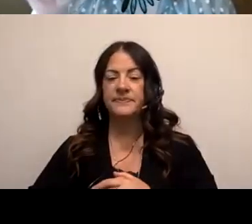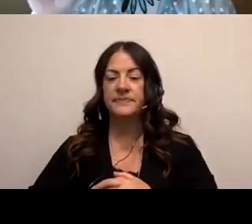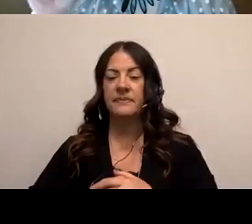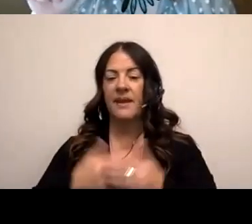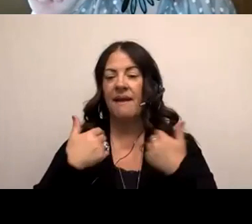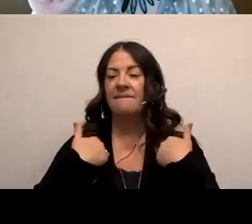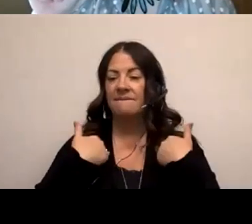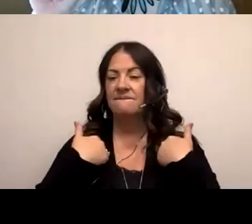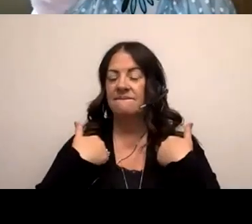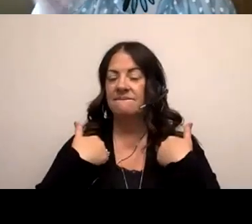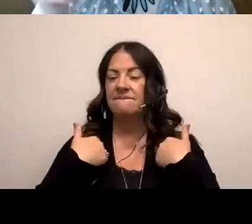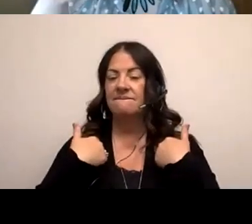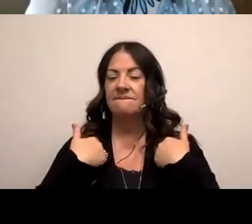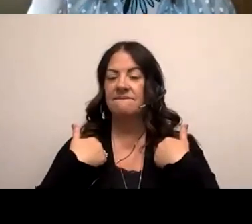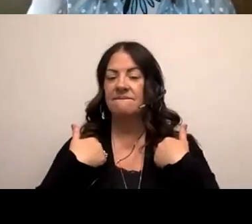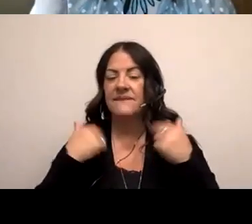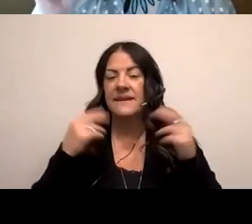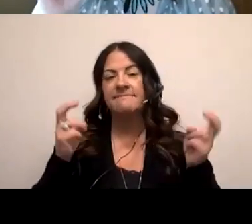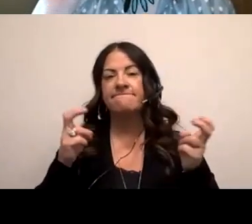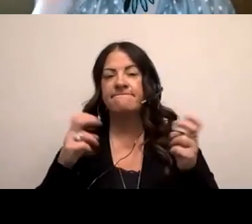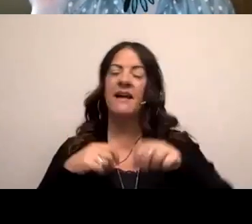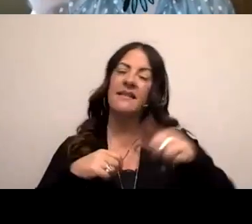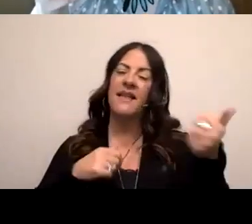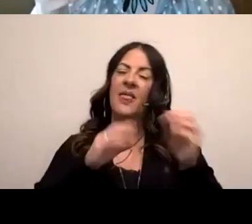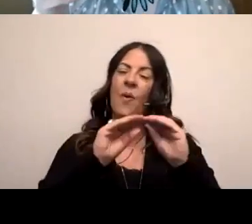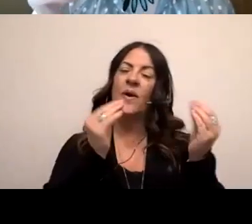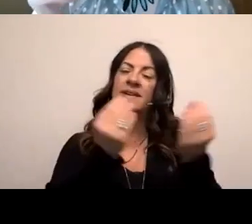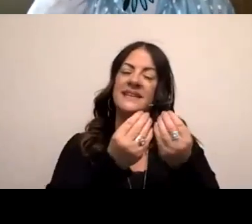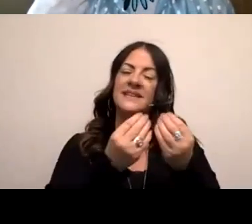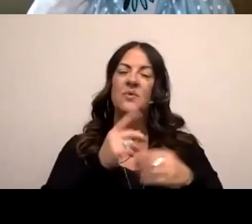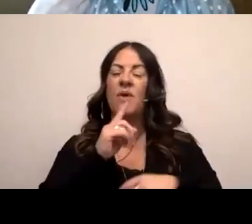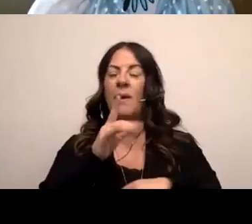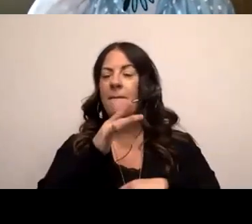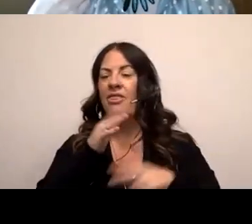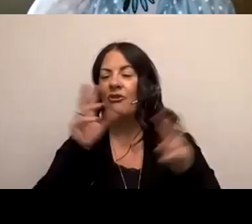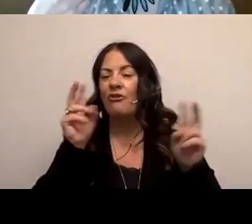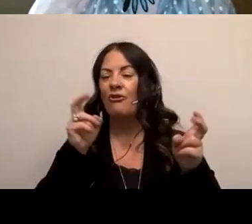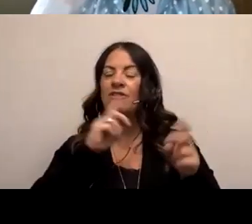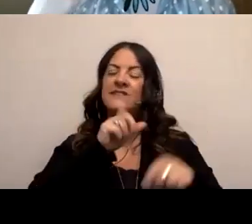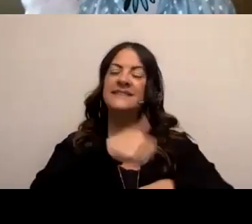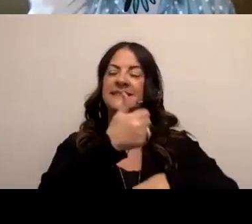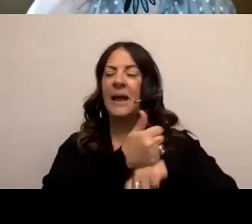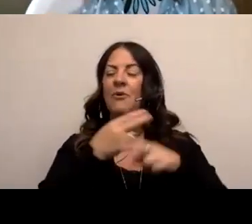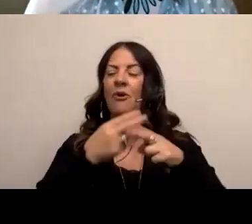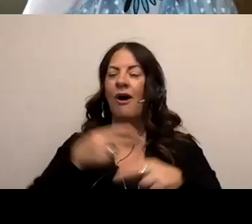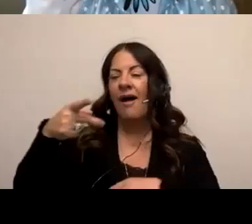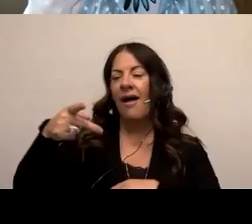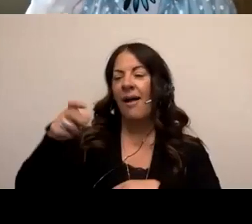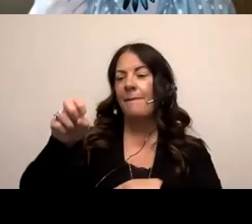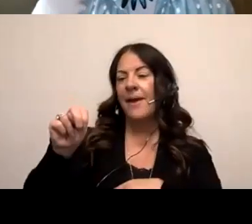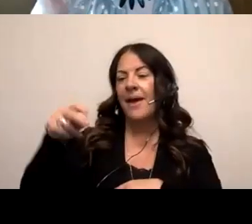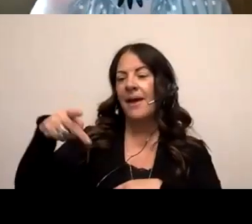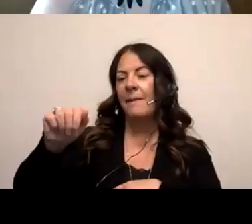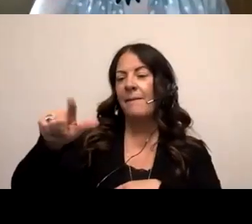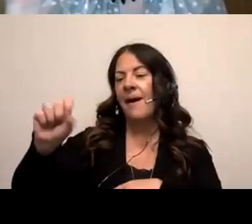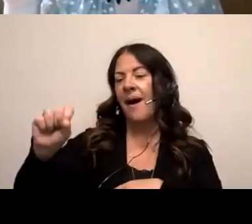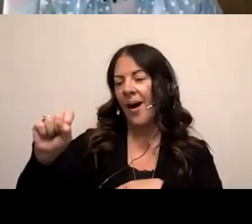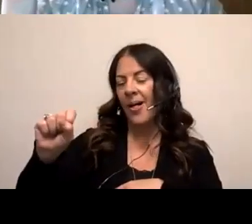A MOM THAT HAS SET UP TO DO PEN PALS AND IT'S DIGITAL AND VIRTUAL AND THE PARENTS CONNECT